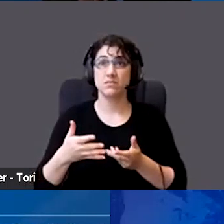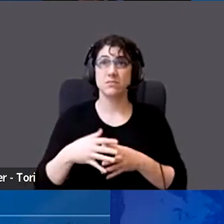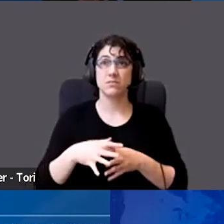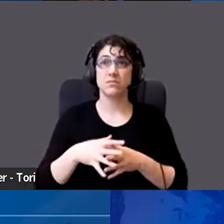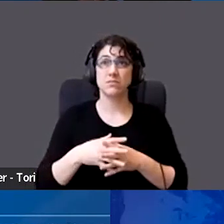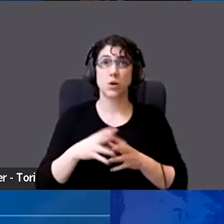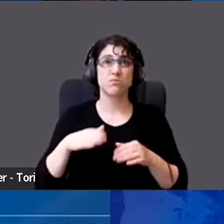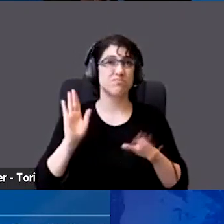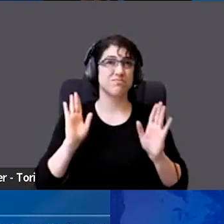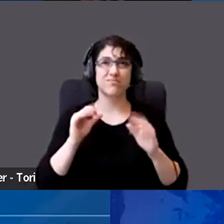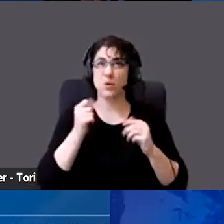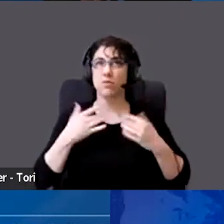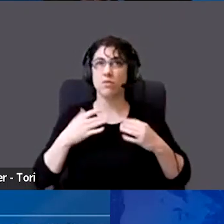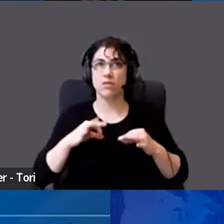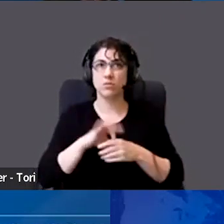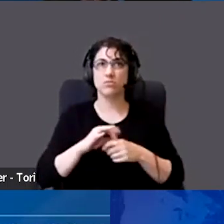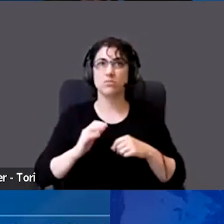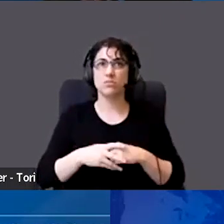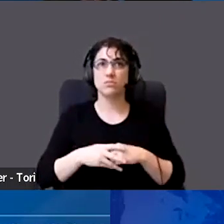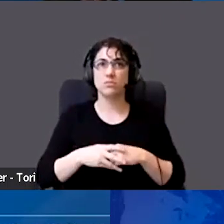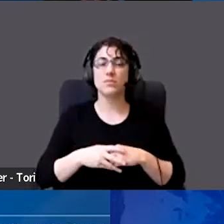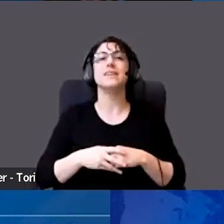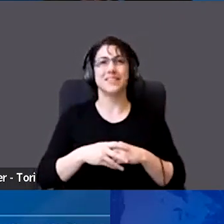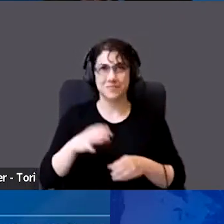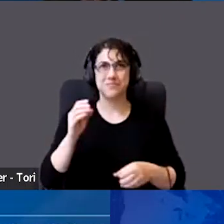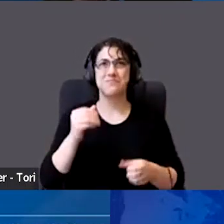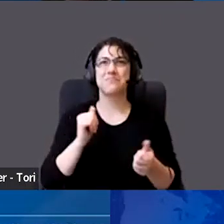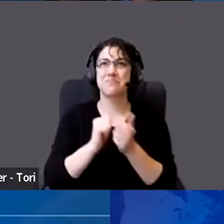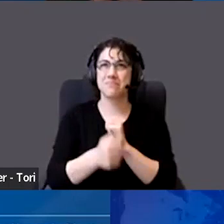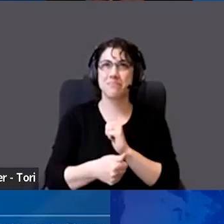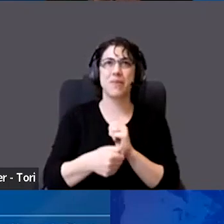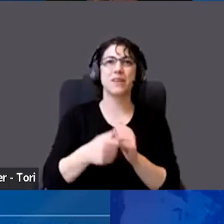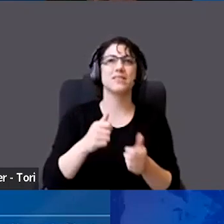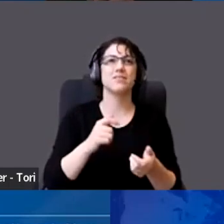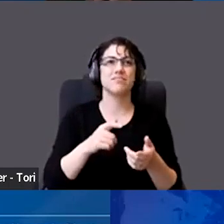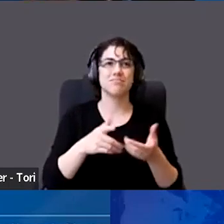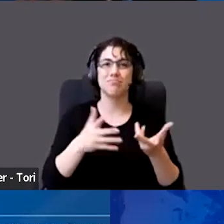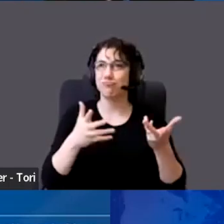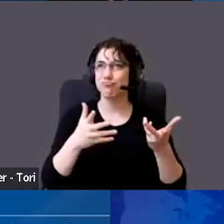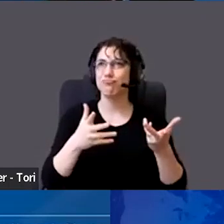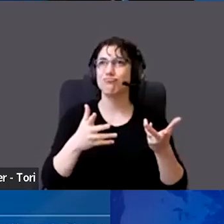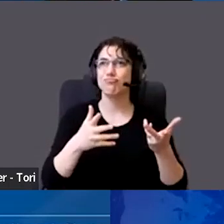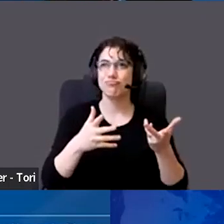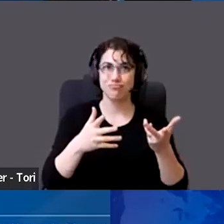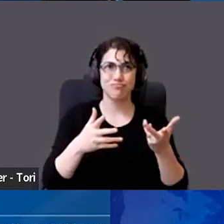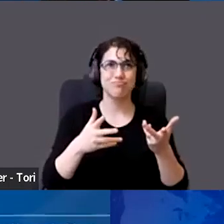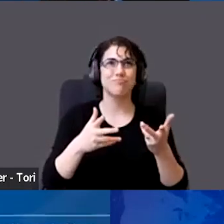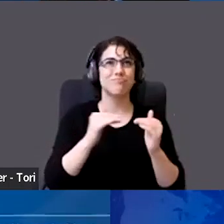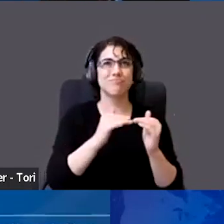The ACD TOR is passed unanimously. Congratulations. And we now have a working group with working TORs as well.